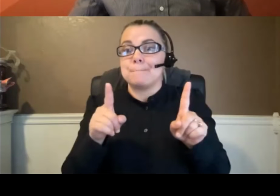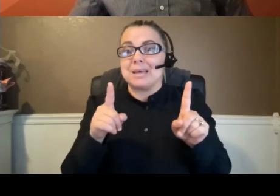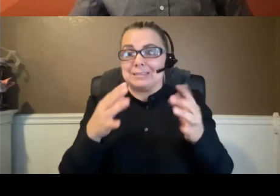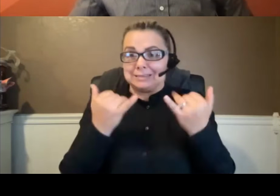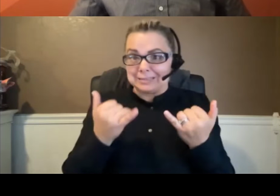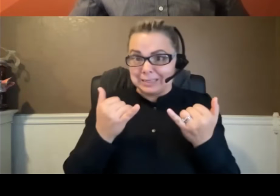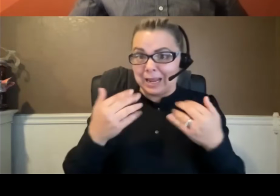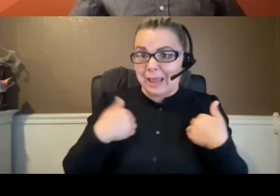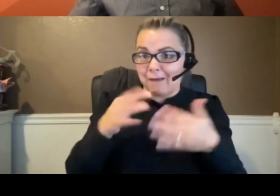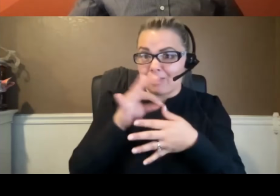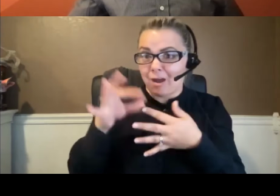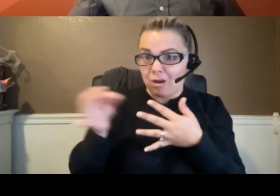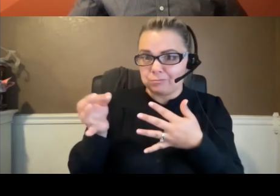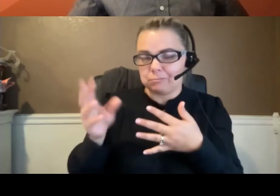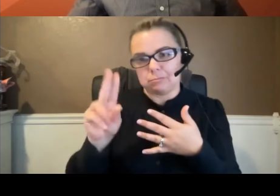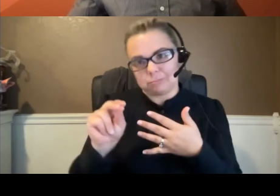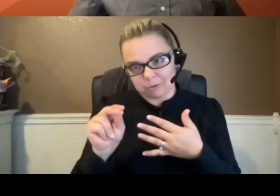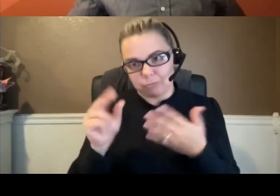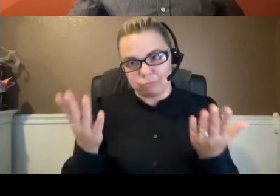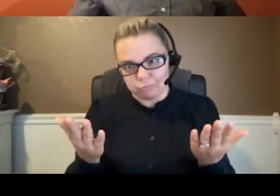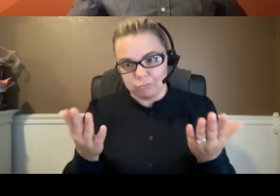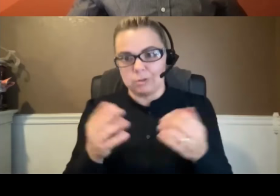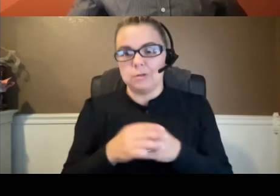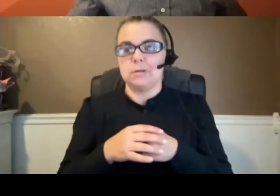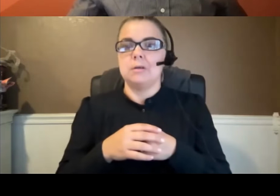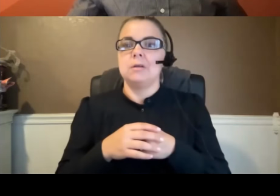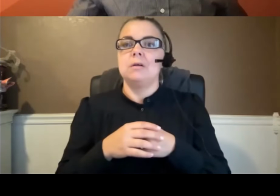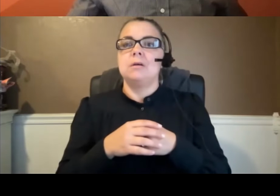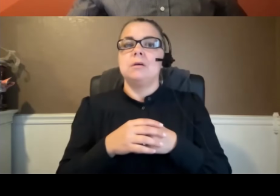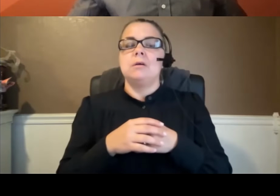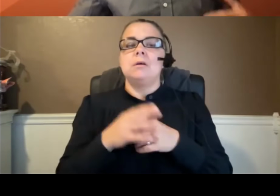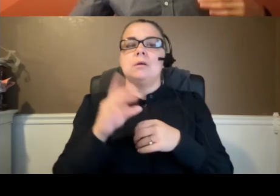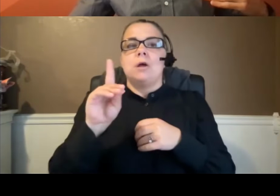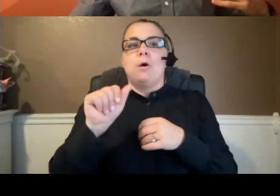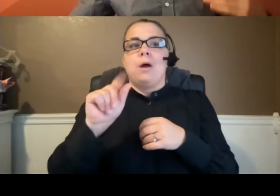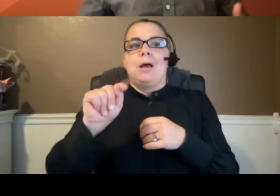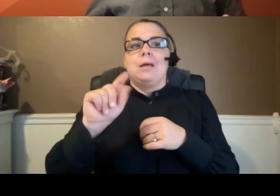So let's think about data visualization and the reason why we're doing this. We're trying